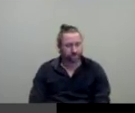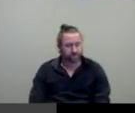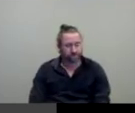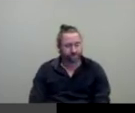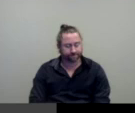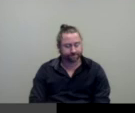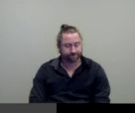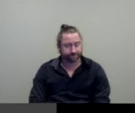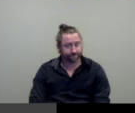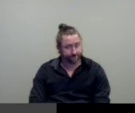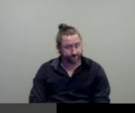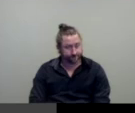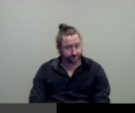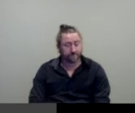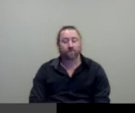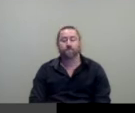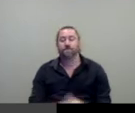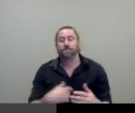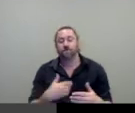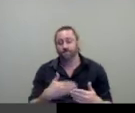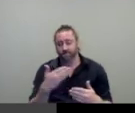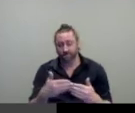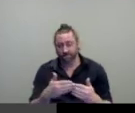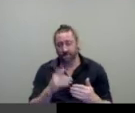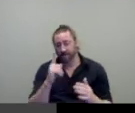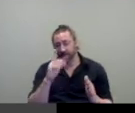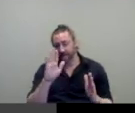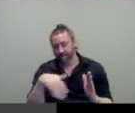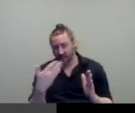okay let's move on to our final example